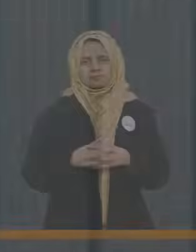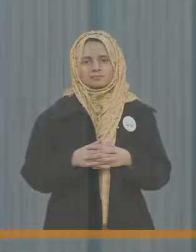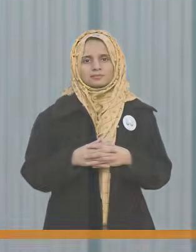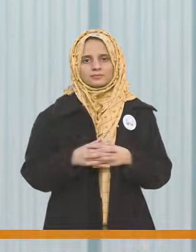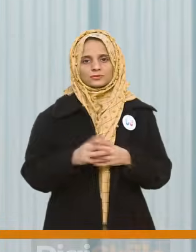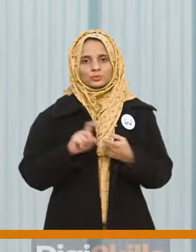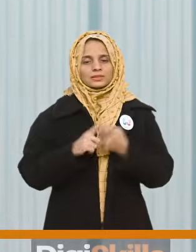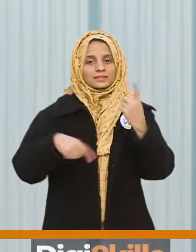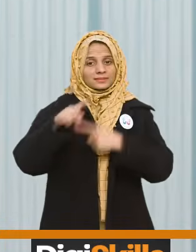Friends!